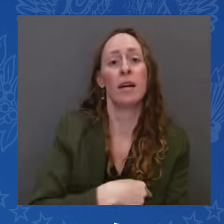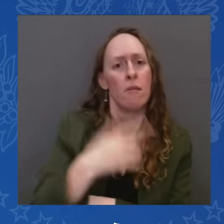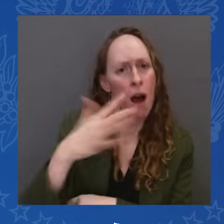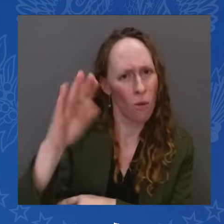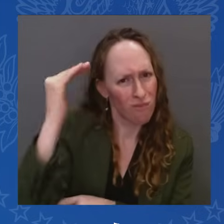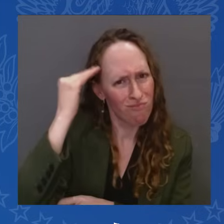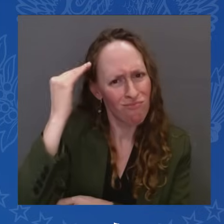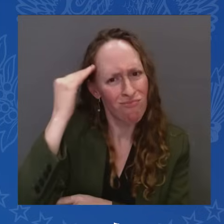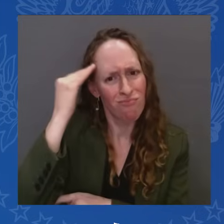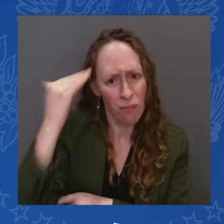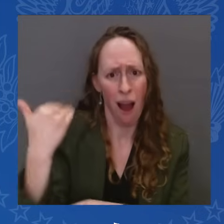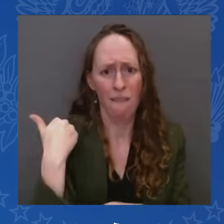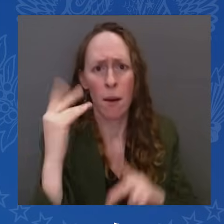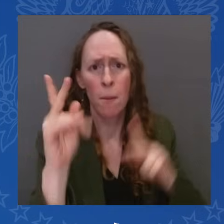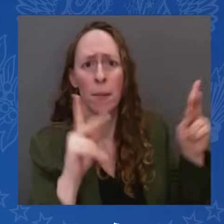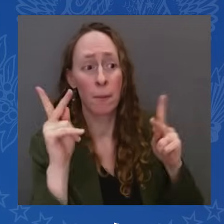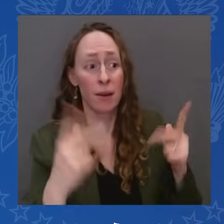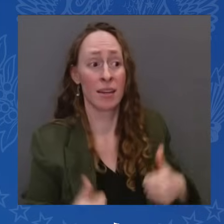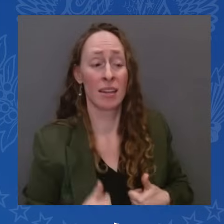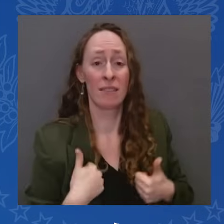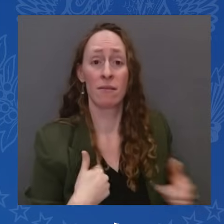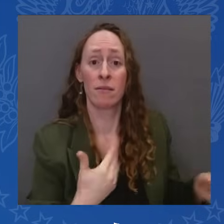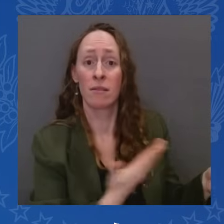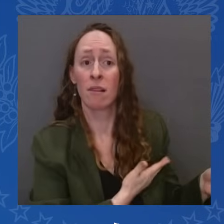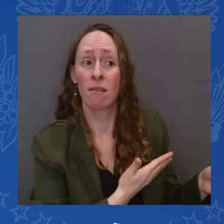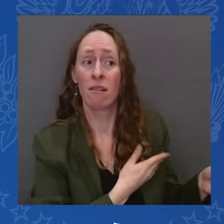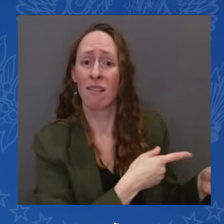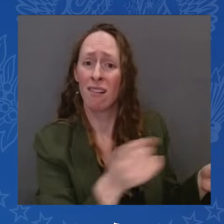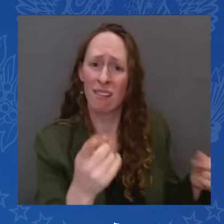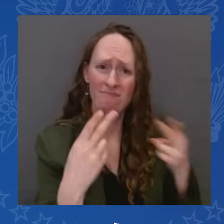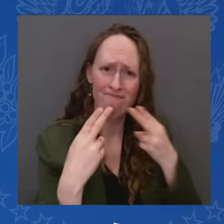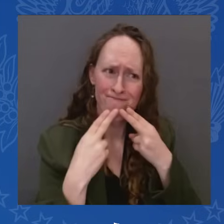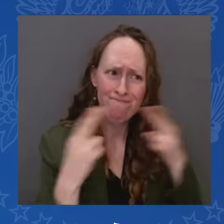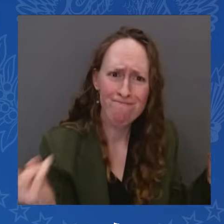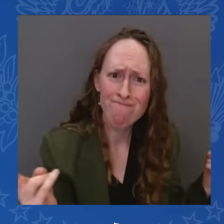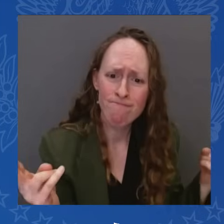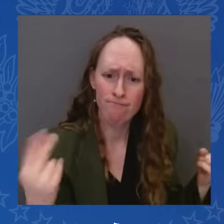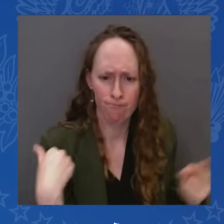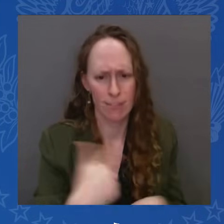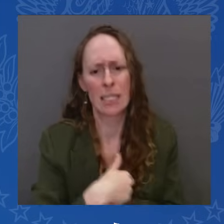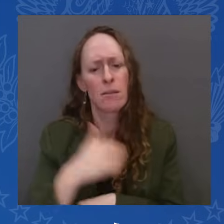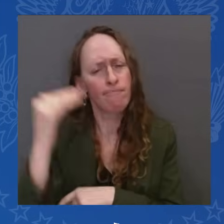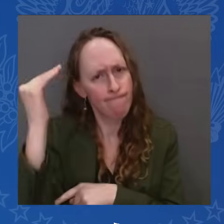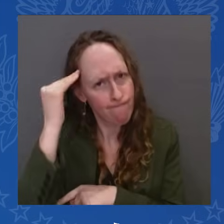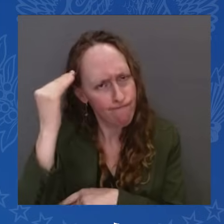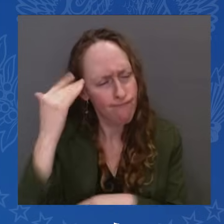And so, the actions they're taking must be consistent with attempting to do everything possible